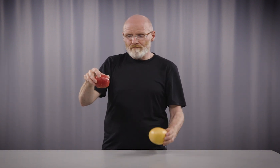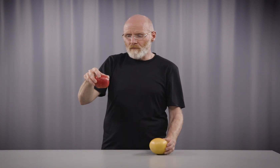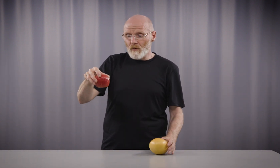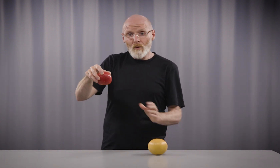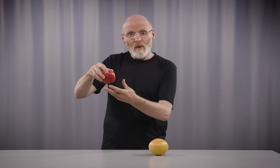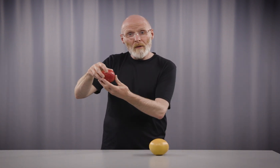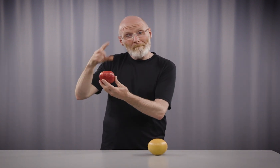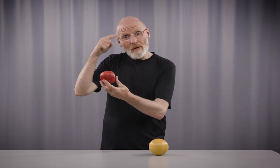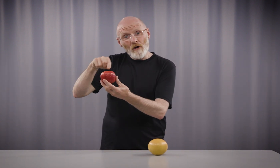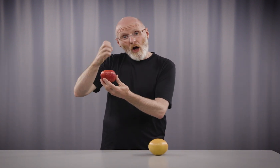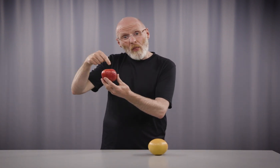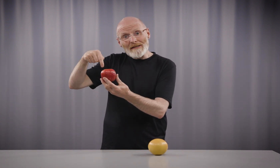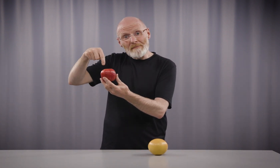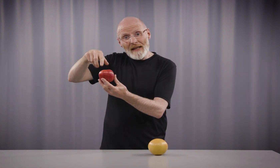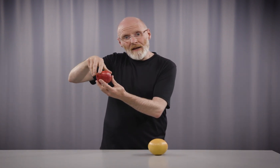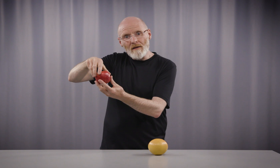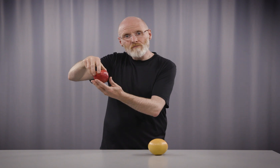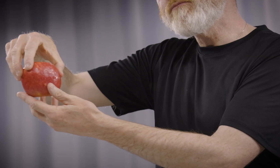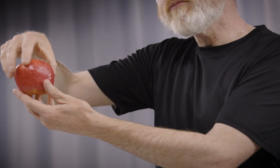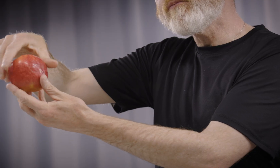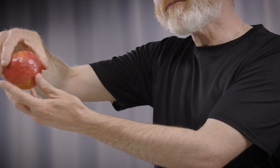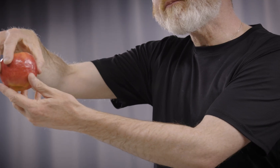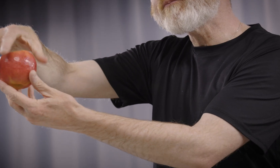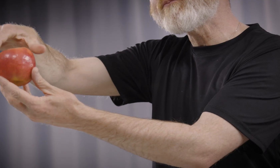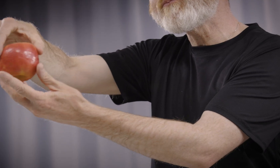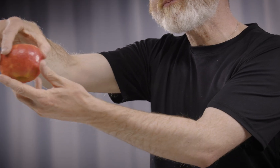Now imagine that the earth is spinning.